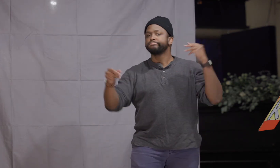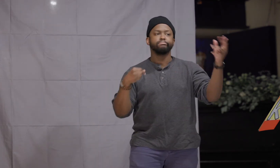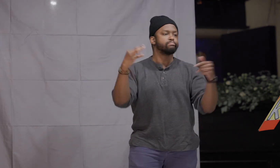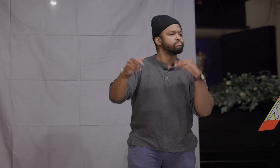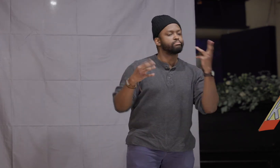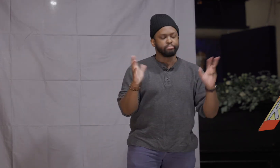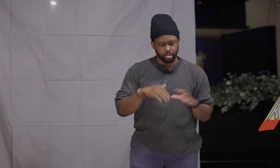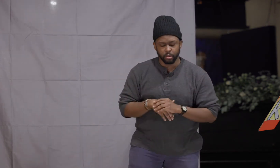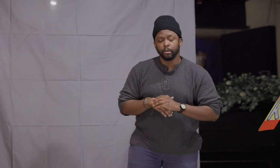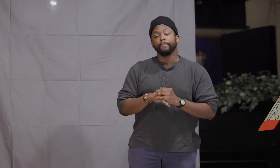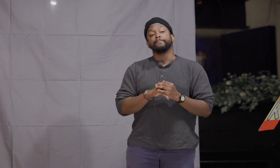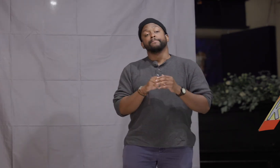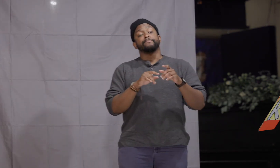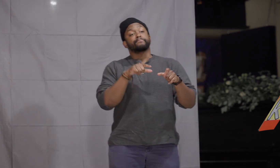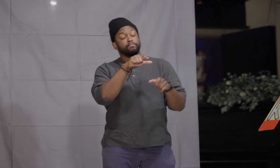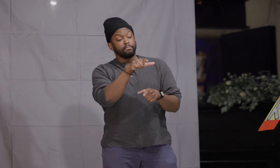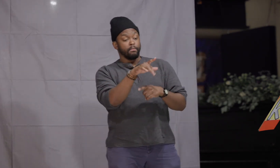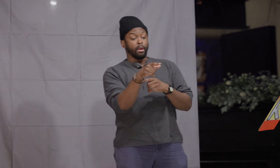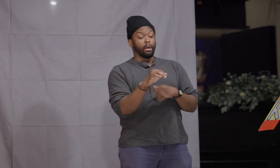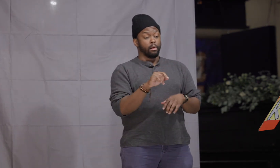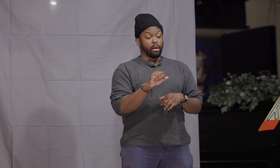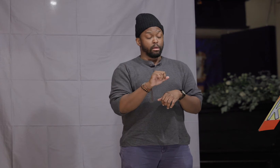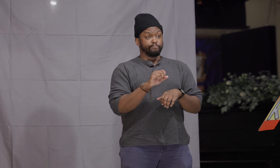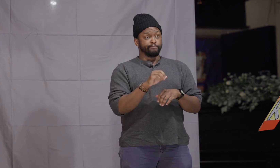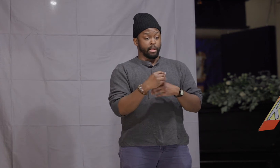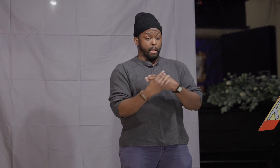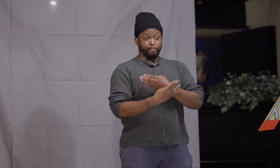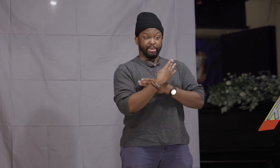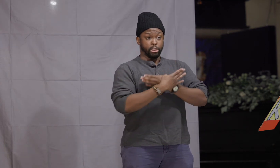was definitely proof of that. So now I wanna tell you a little bit about